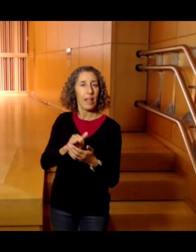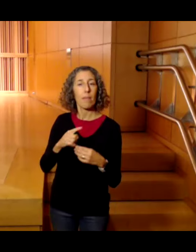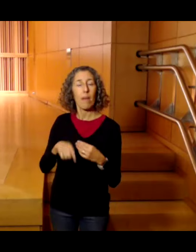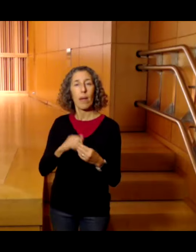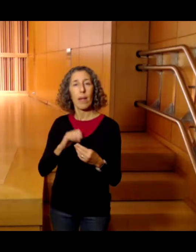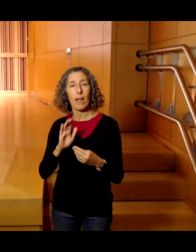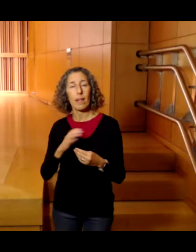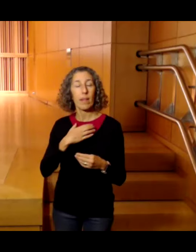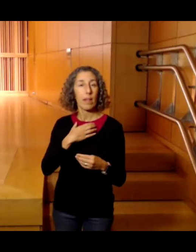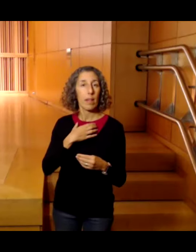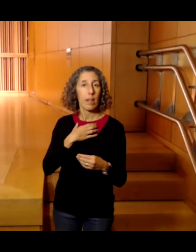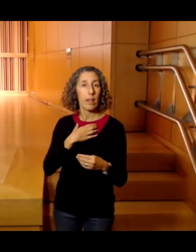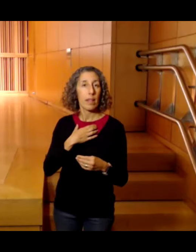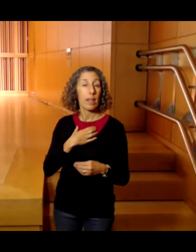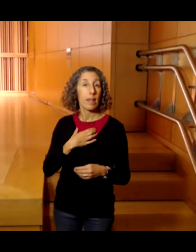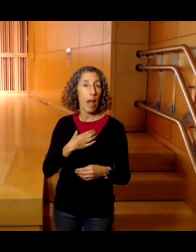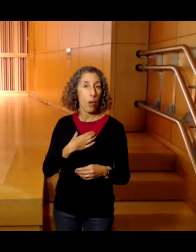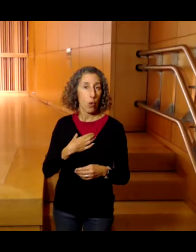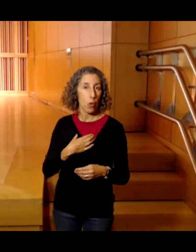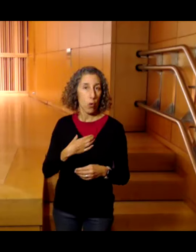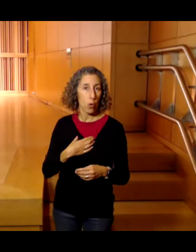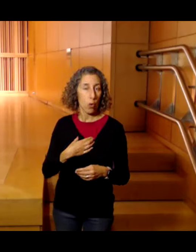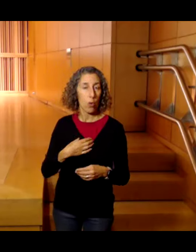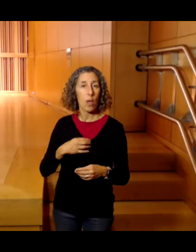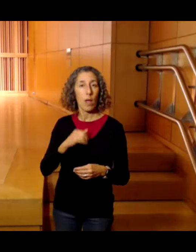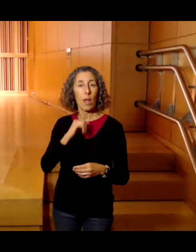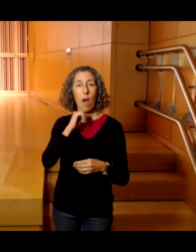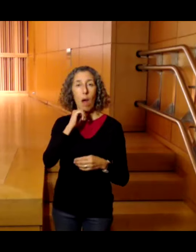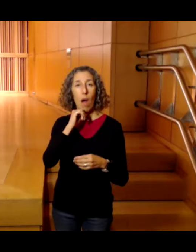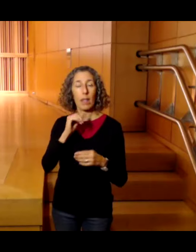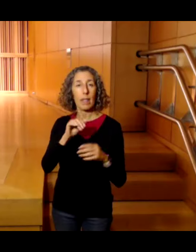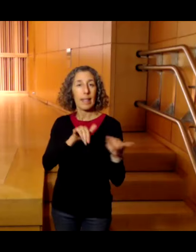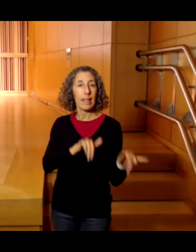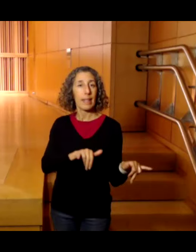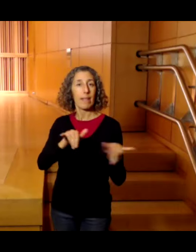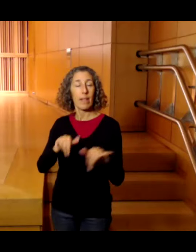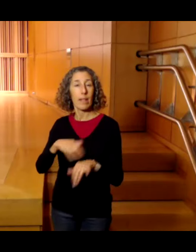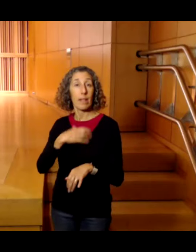perhaps better put, the unevenness of the desire shared between Billy and James.